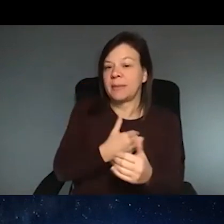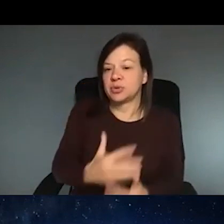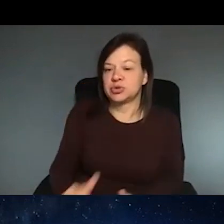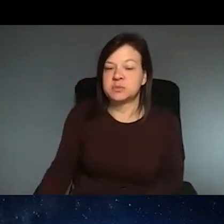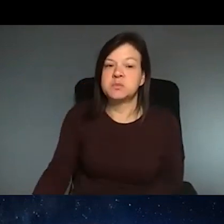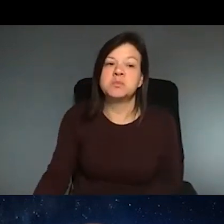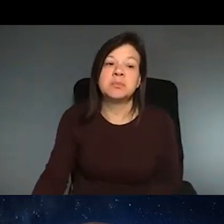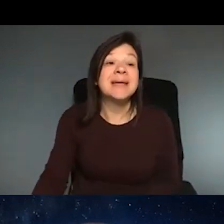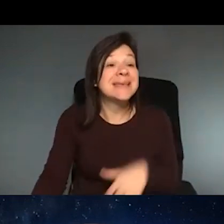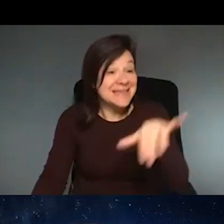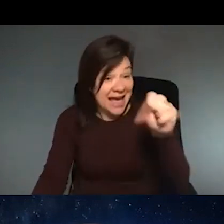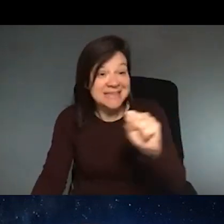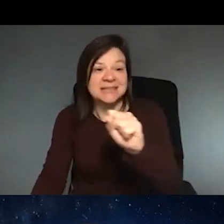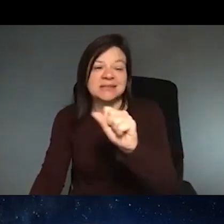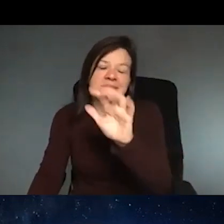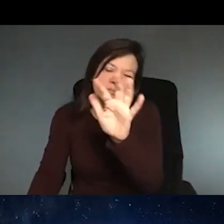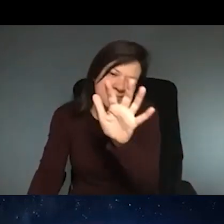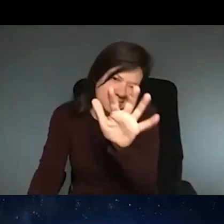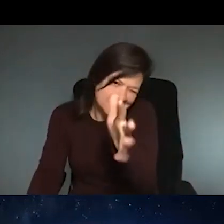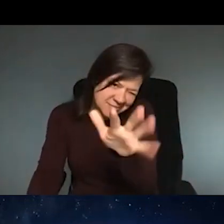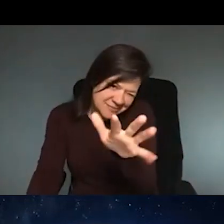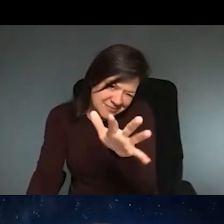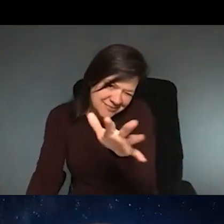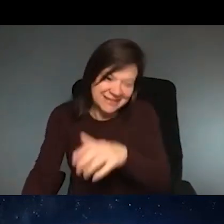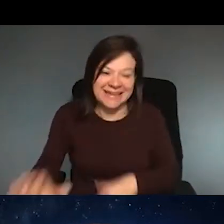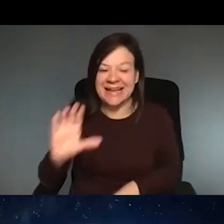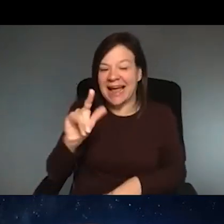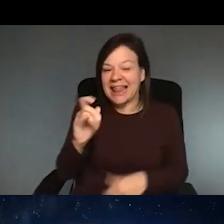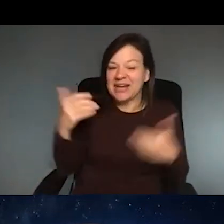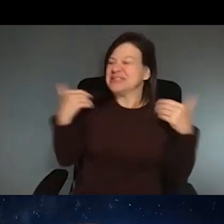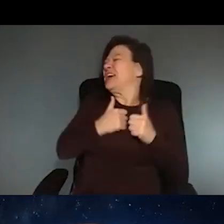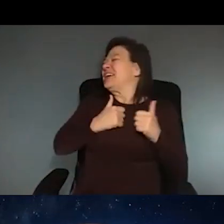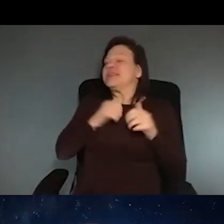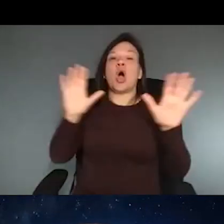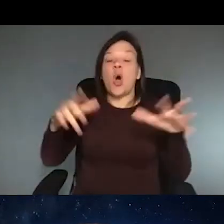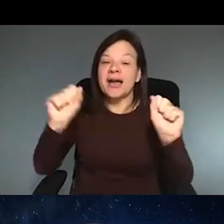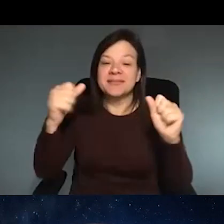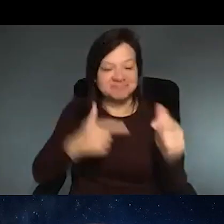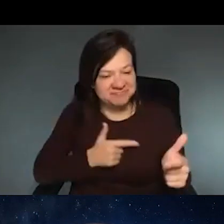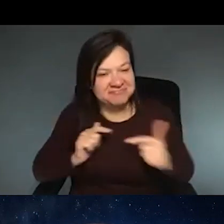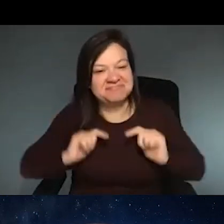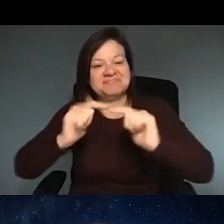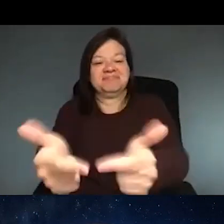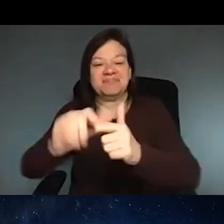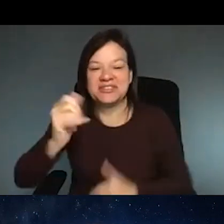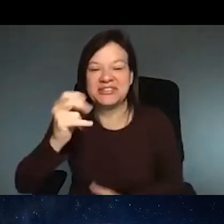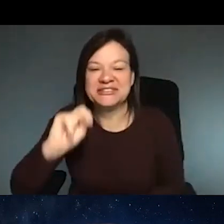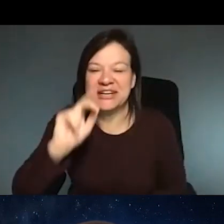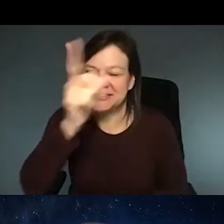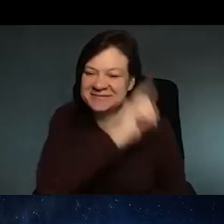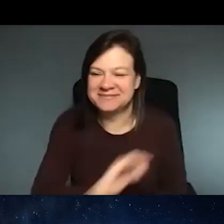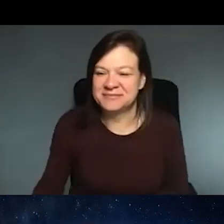YES -- YES TO A DEGREE. I TOOK FIRST ONE JON YOU TAKE THE NEXT ONE.